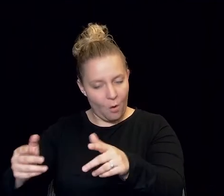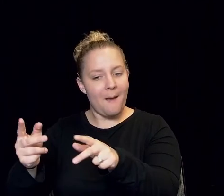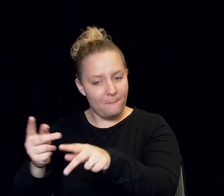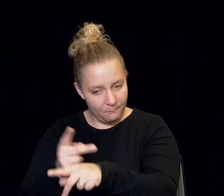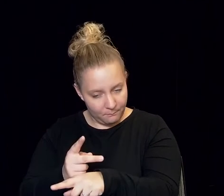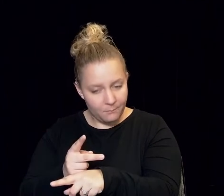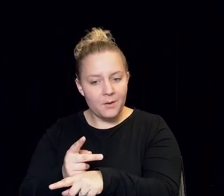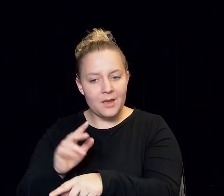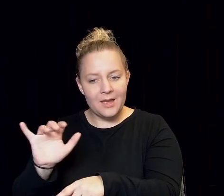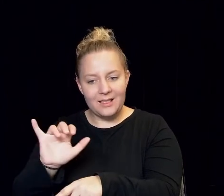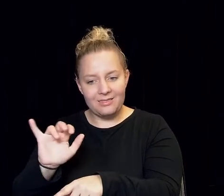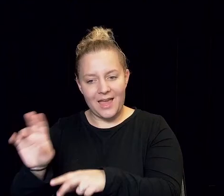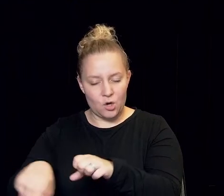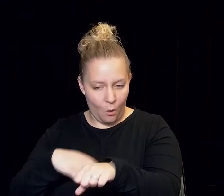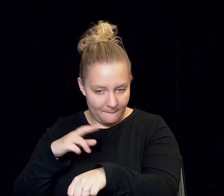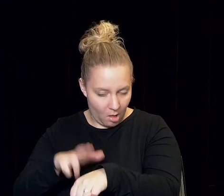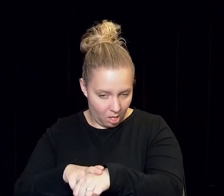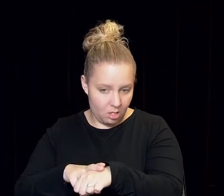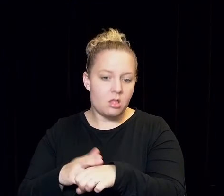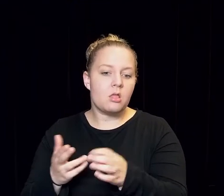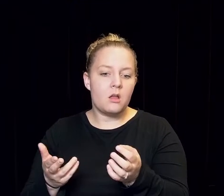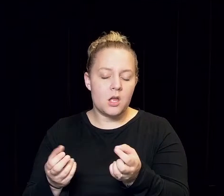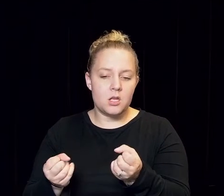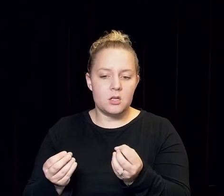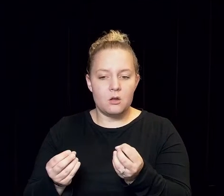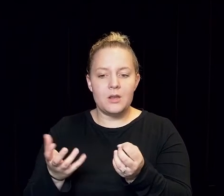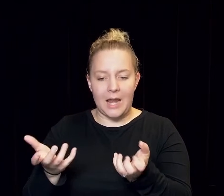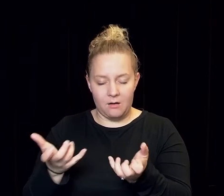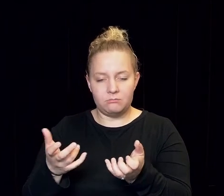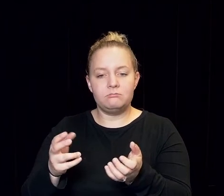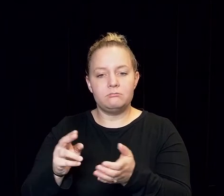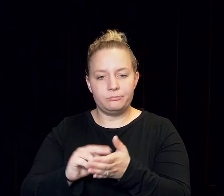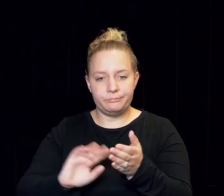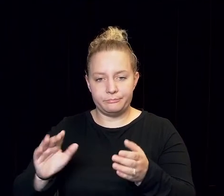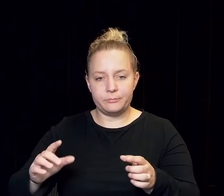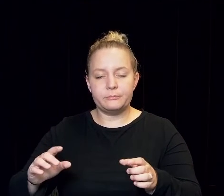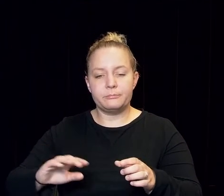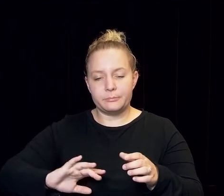at a couple multiplicative inverses. Go ahead and flip over our notes. Alrighty, so let's look